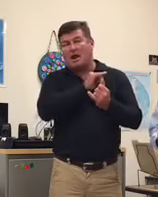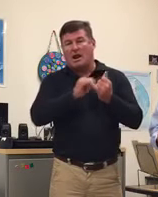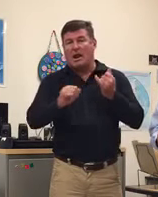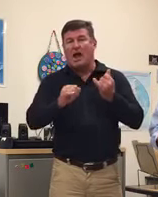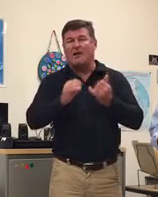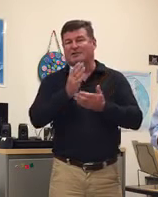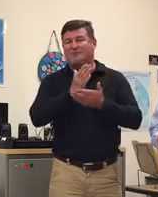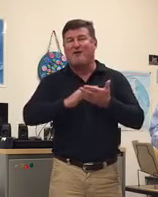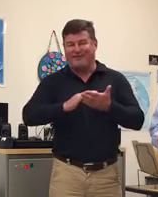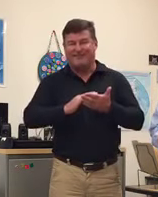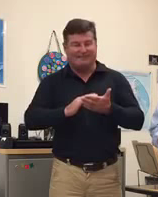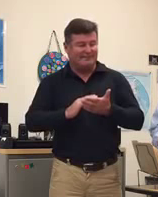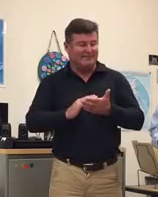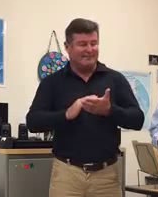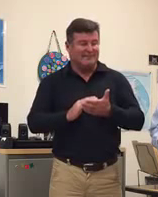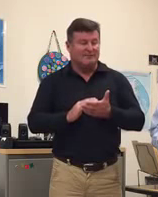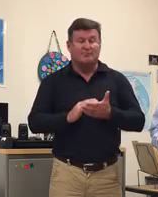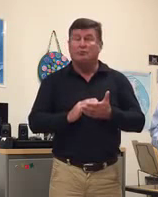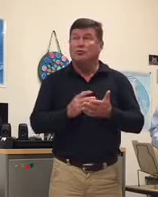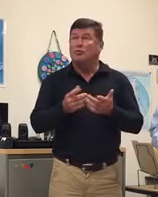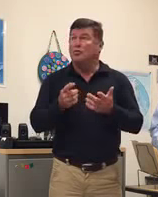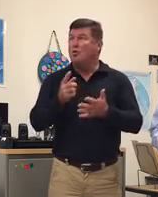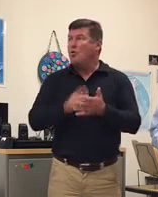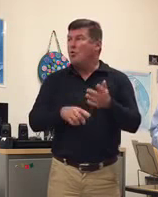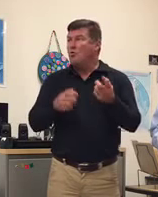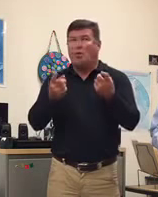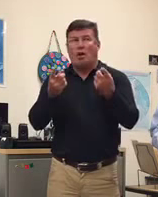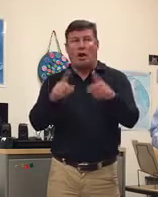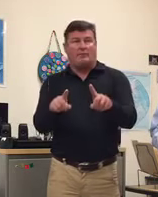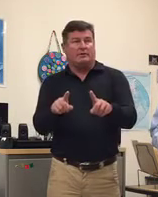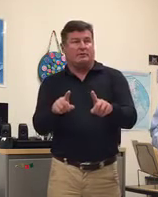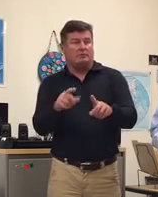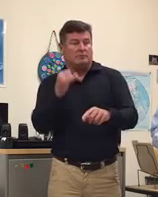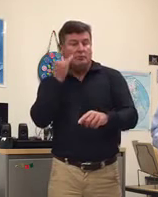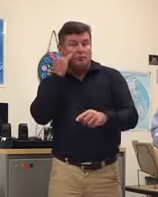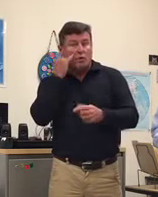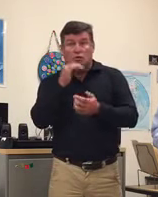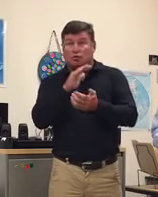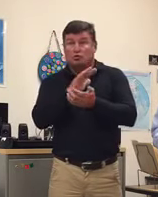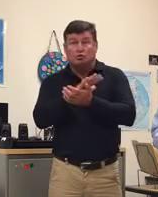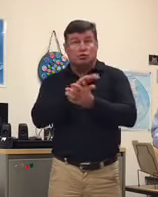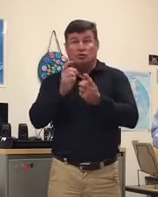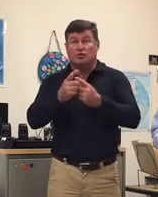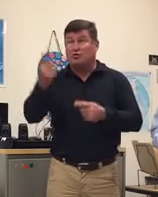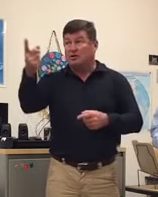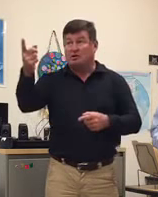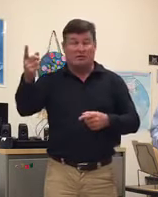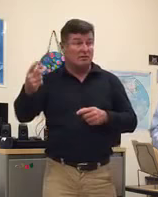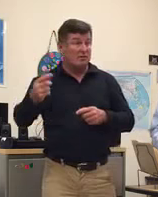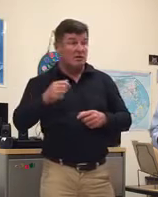Now I'll go ahead and talk about one final aspect of this procedure of what happens if for some reason the school